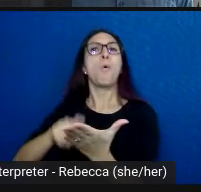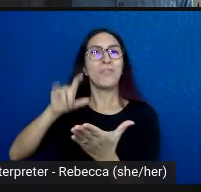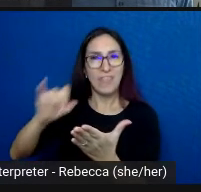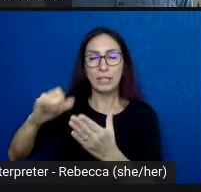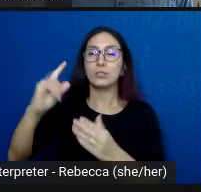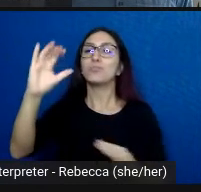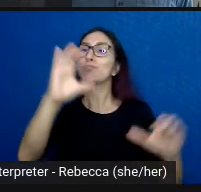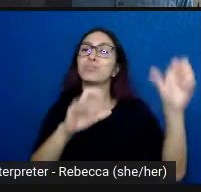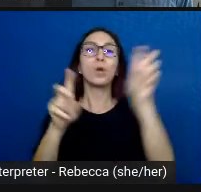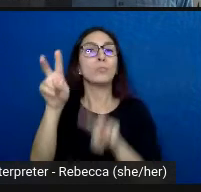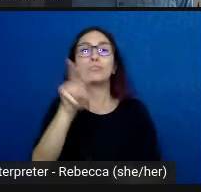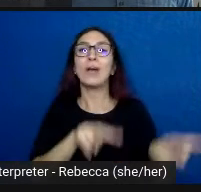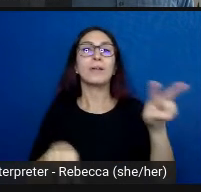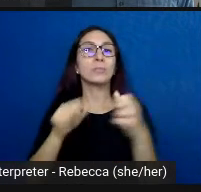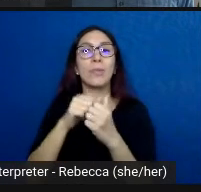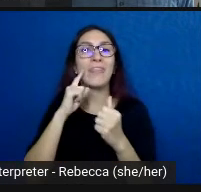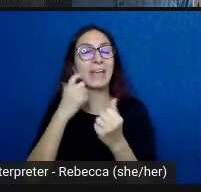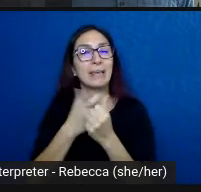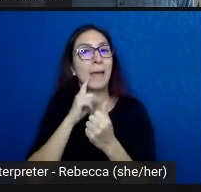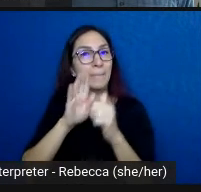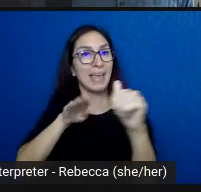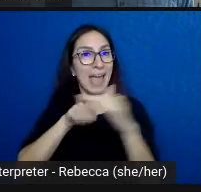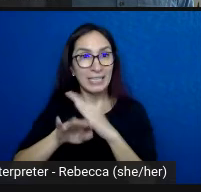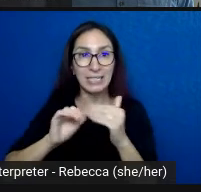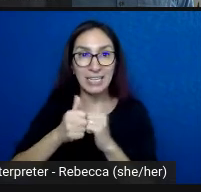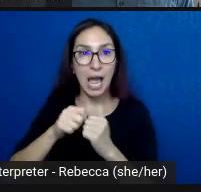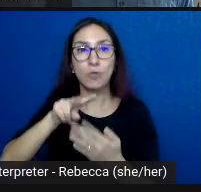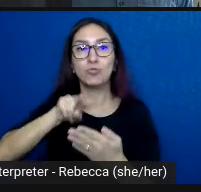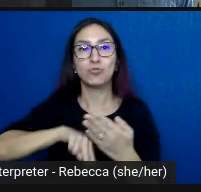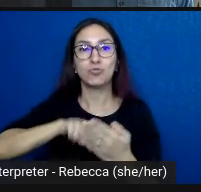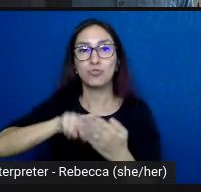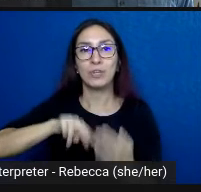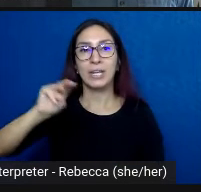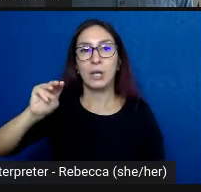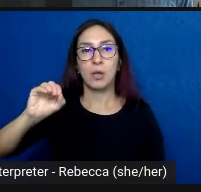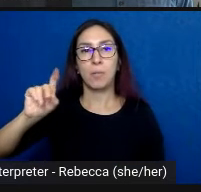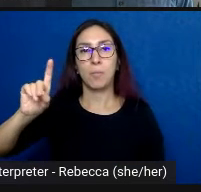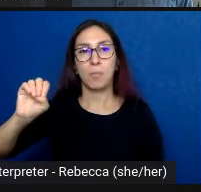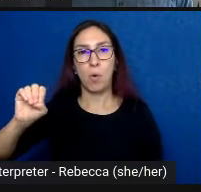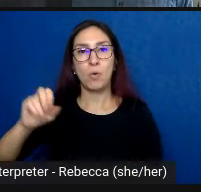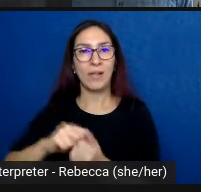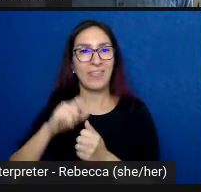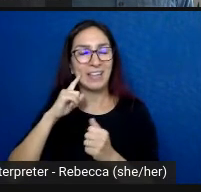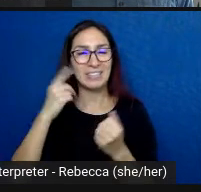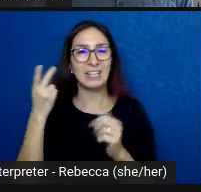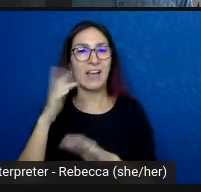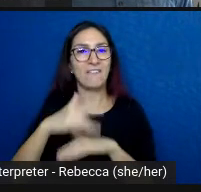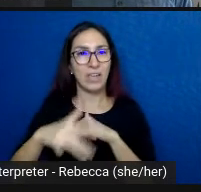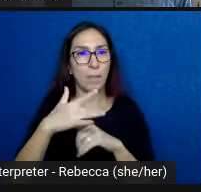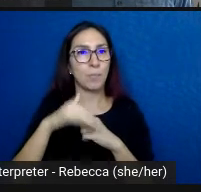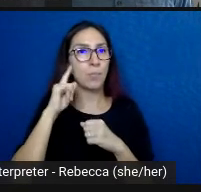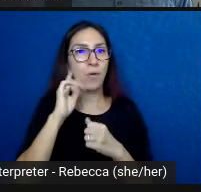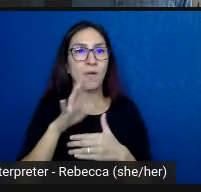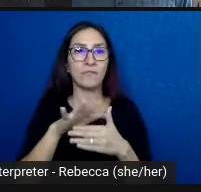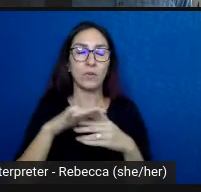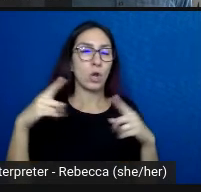in reading mode. This ARIA role is used in complex context-switching widgets like a dialog.